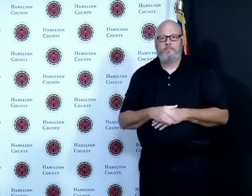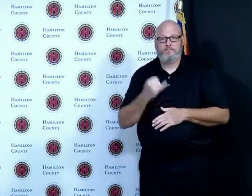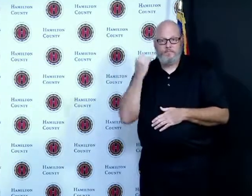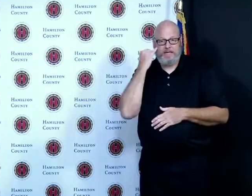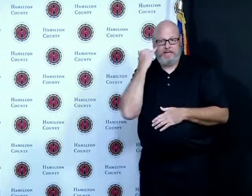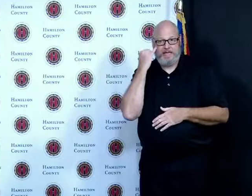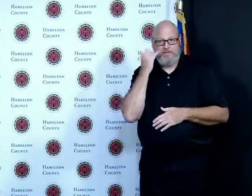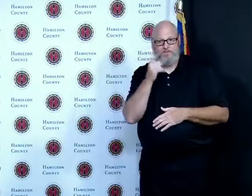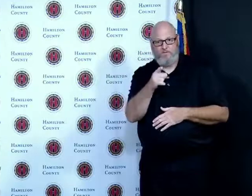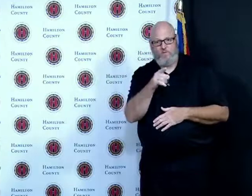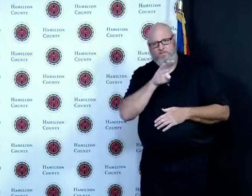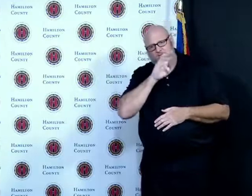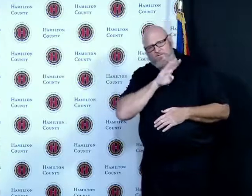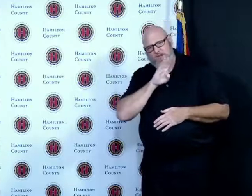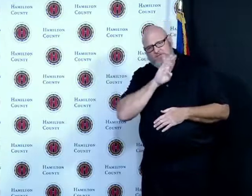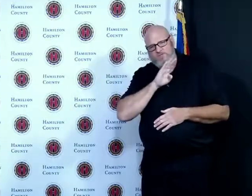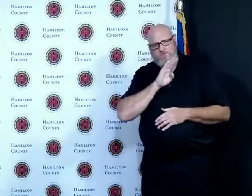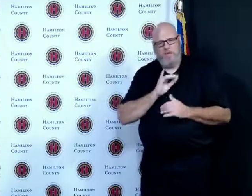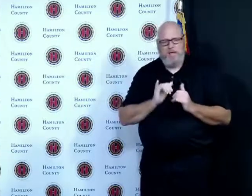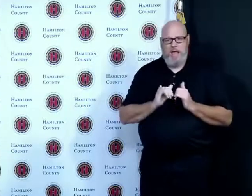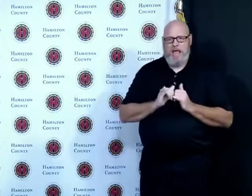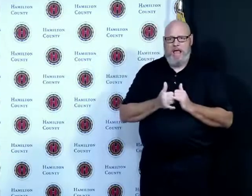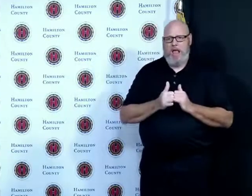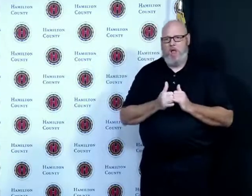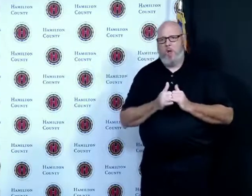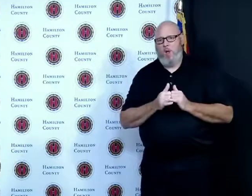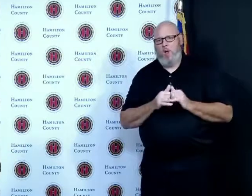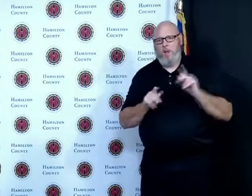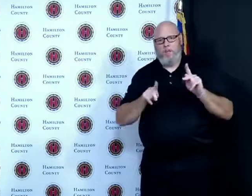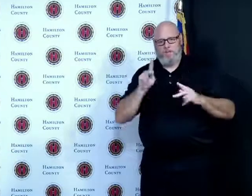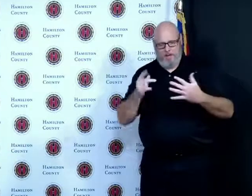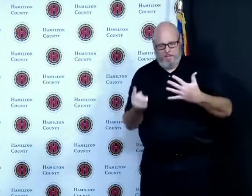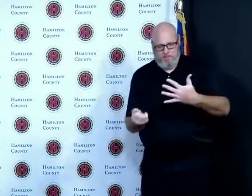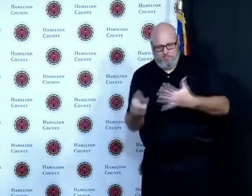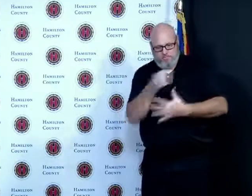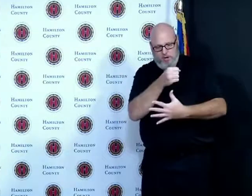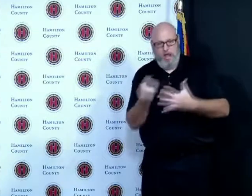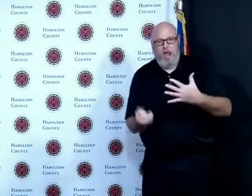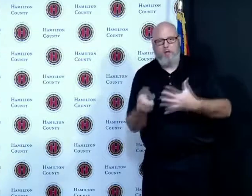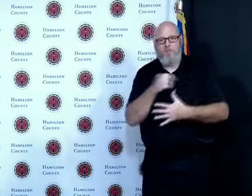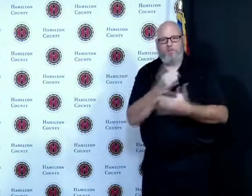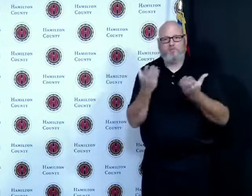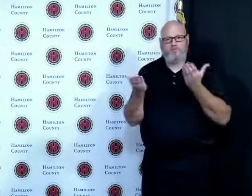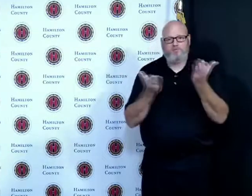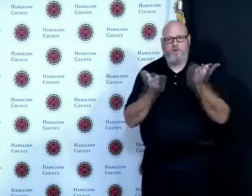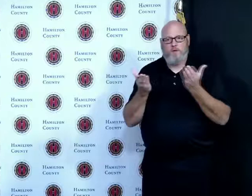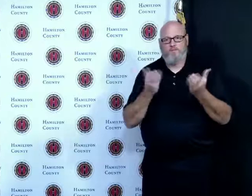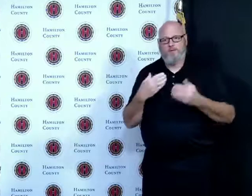with how people are being prioritized groups are being prioritized reach out to the Governor he's